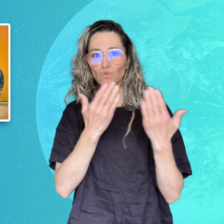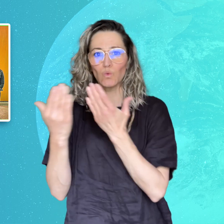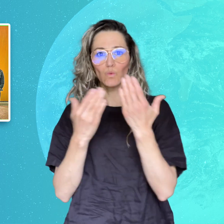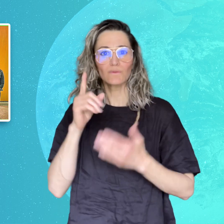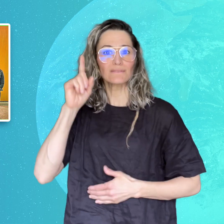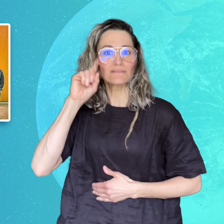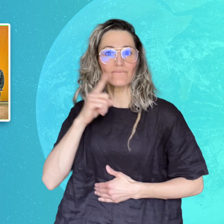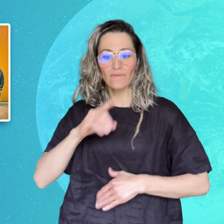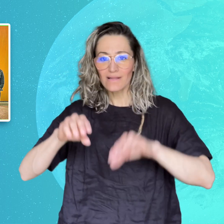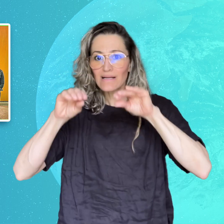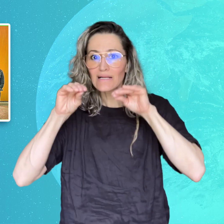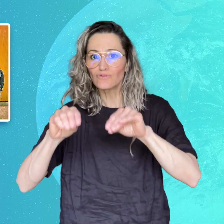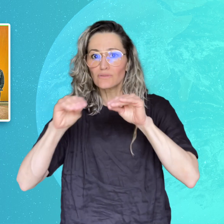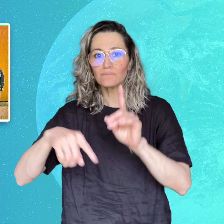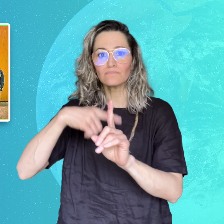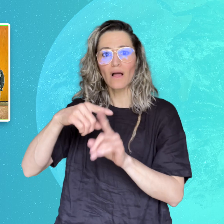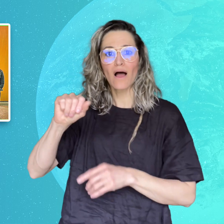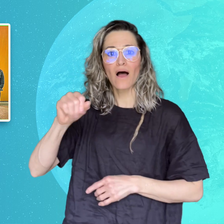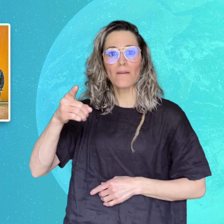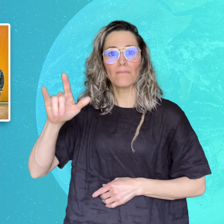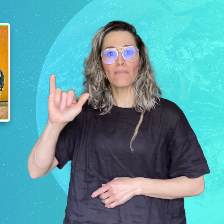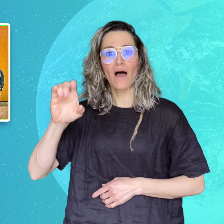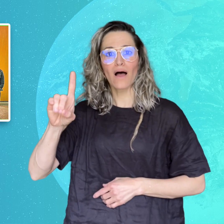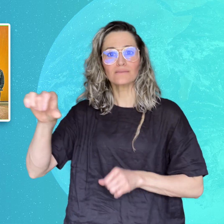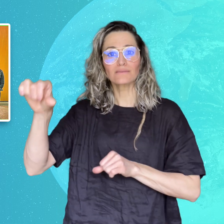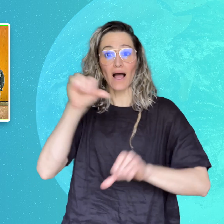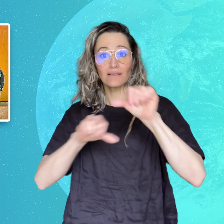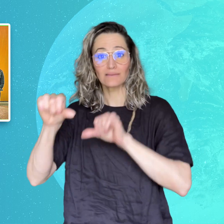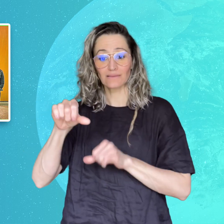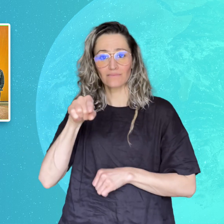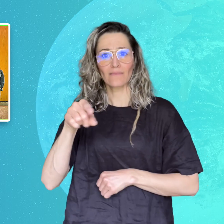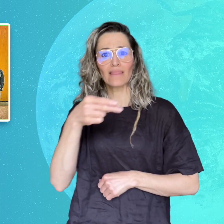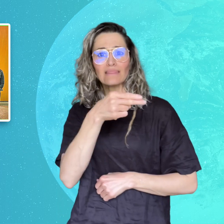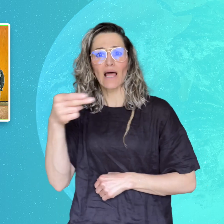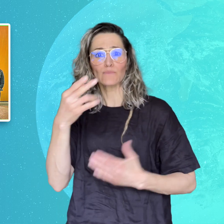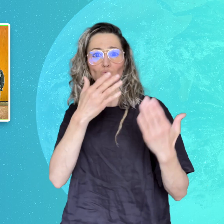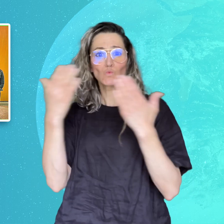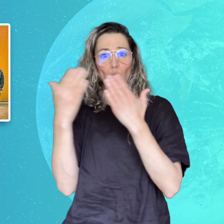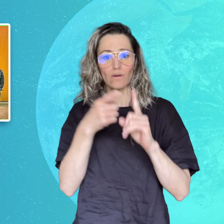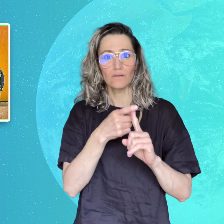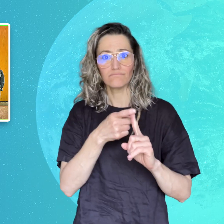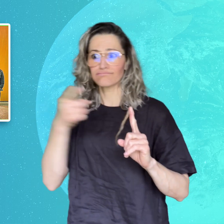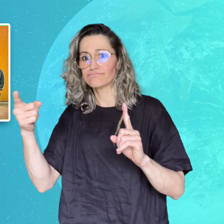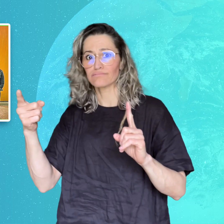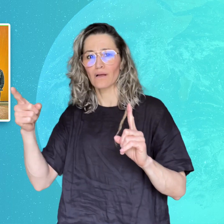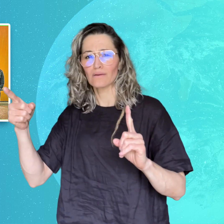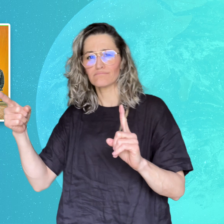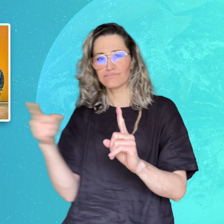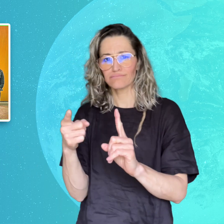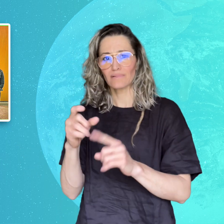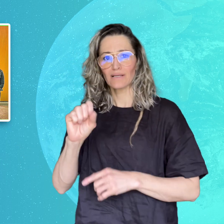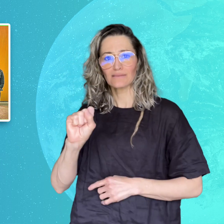is the School of Deaf Education and Applied Sciences (SDEAS).